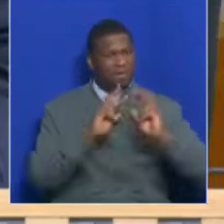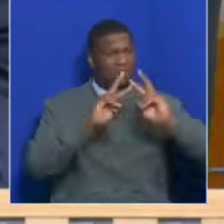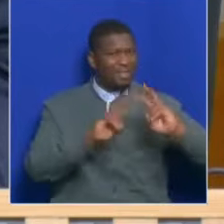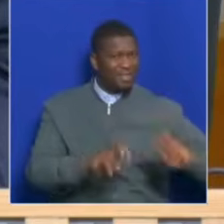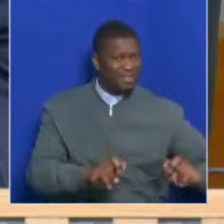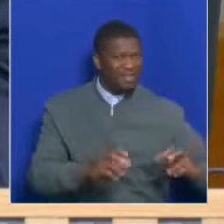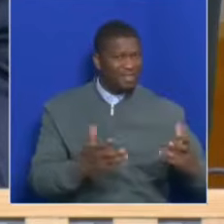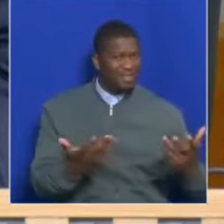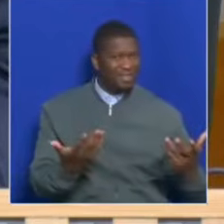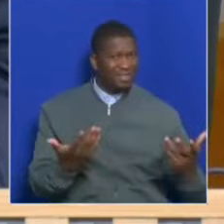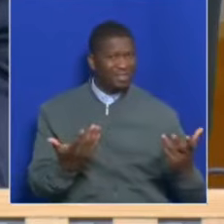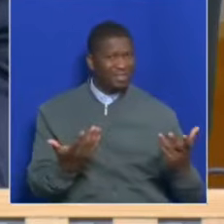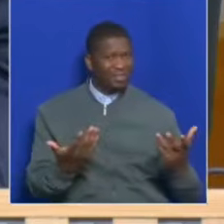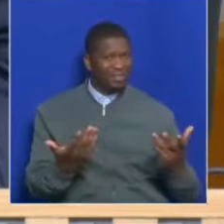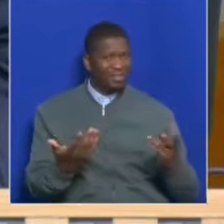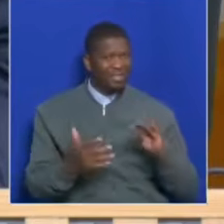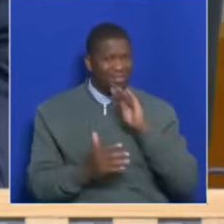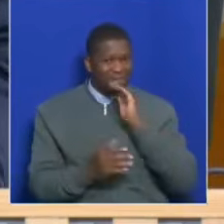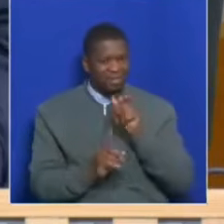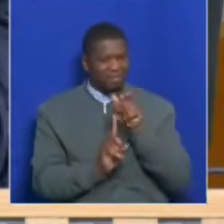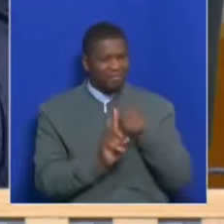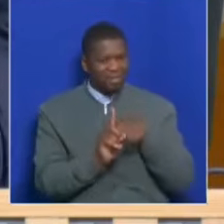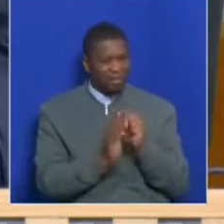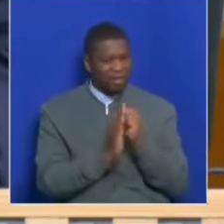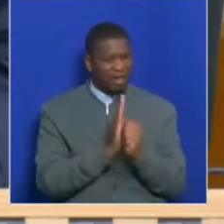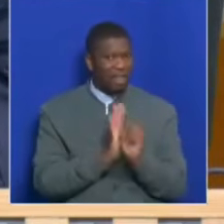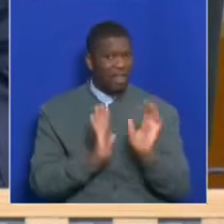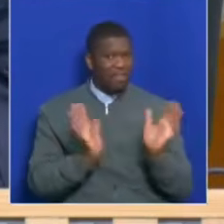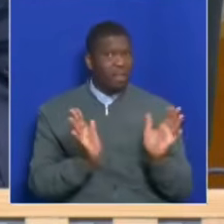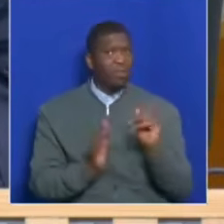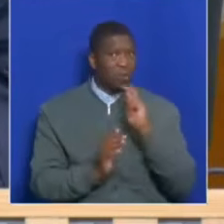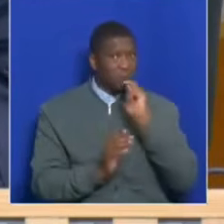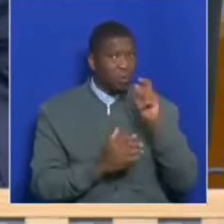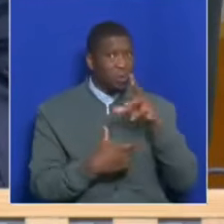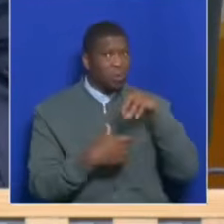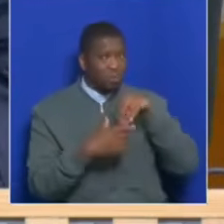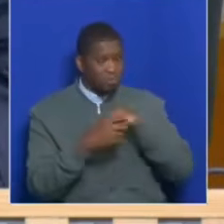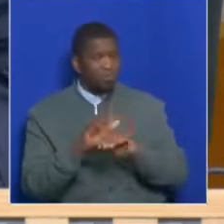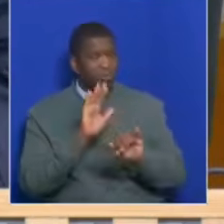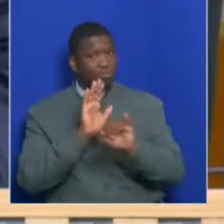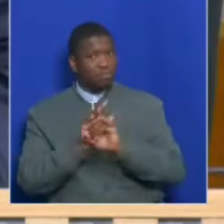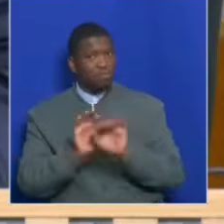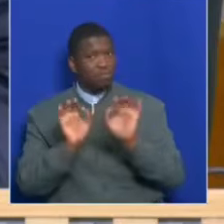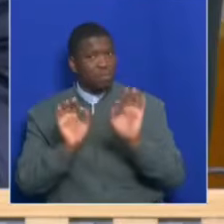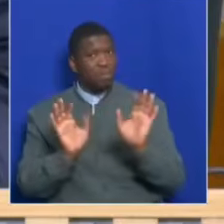person who has been killed was indeed the person who had committed the cash in transit. I I I just